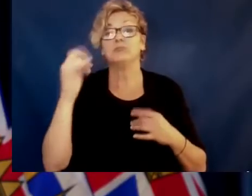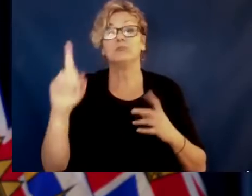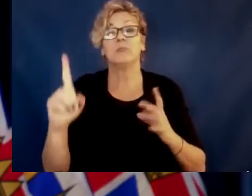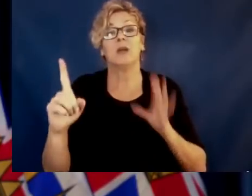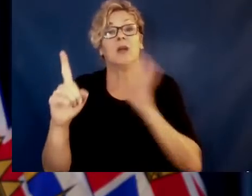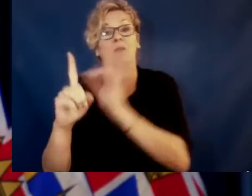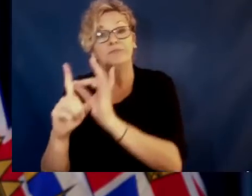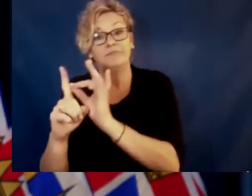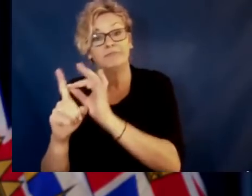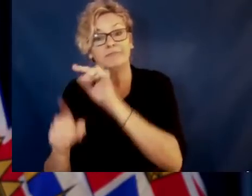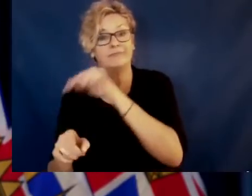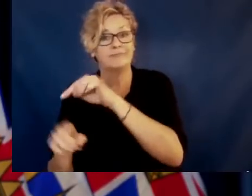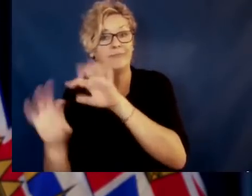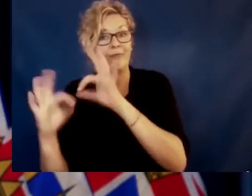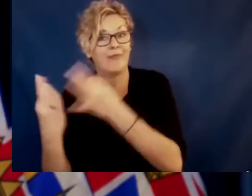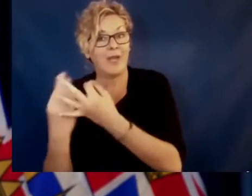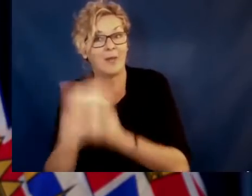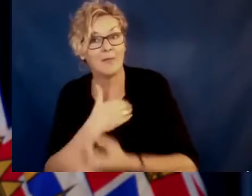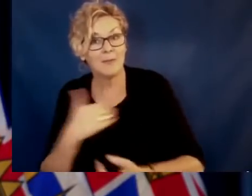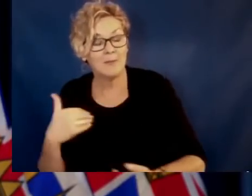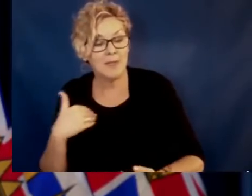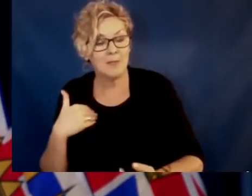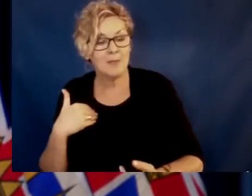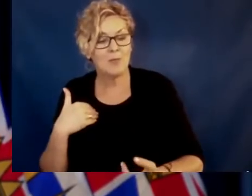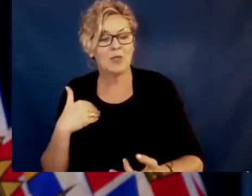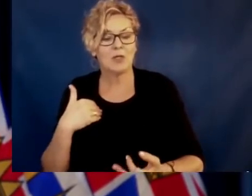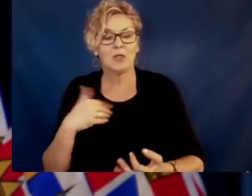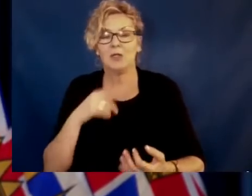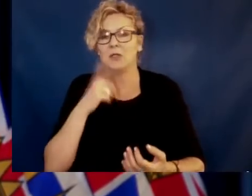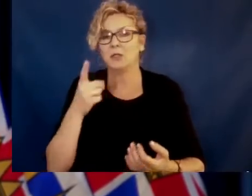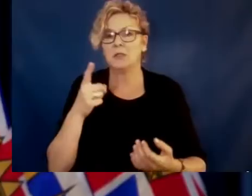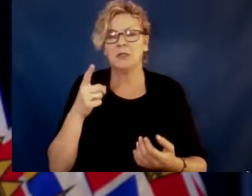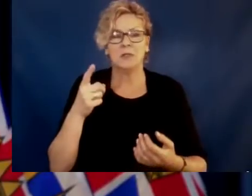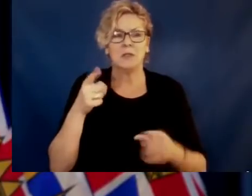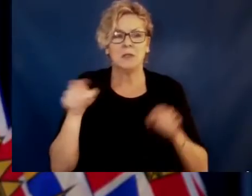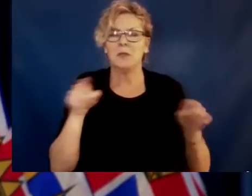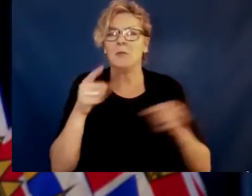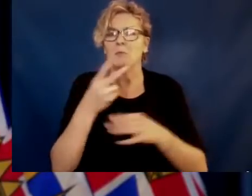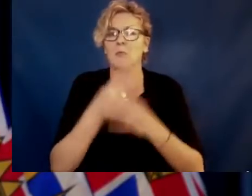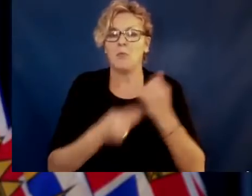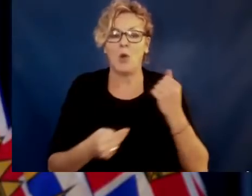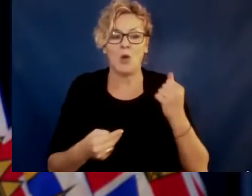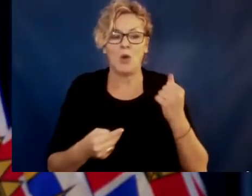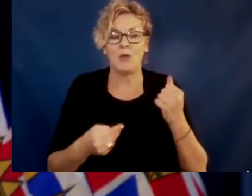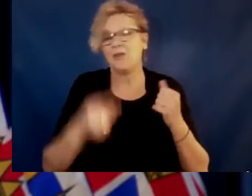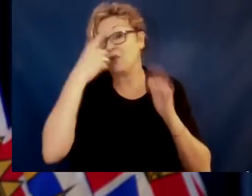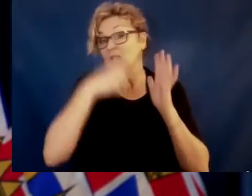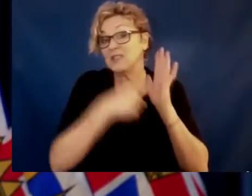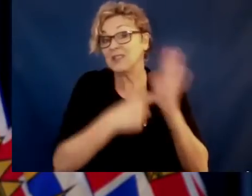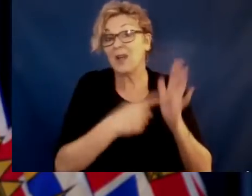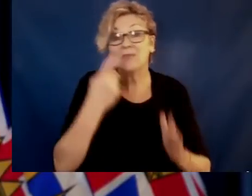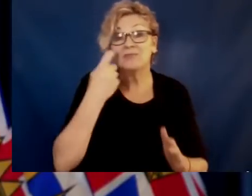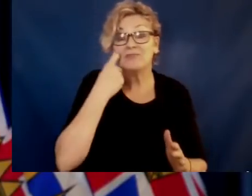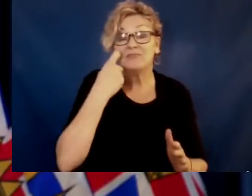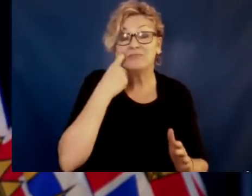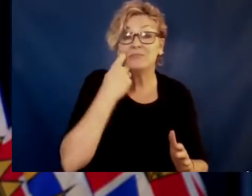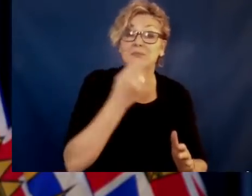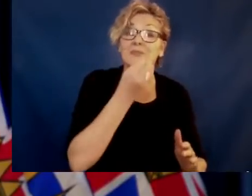may be breaches in the protective barriers that we have in place. So it is a combination. We were seeing